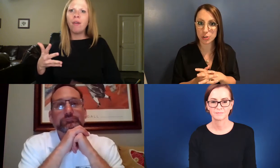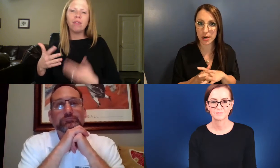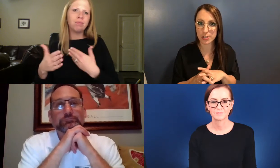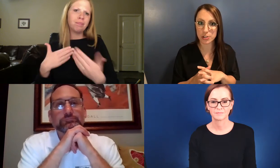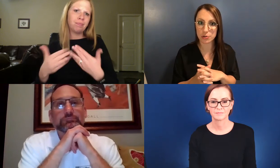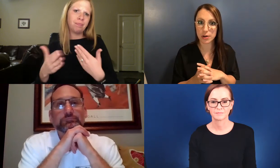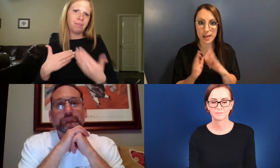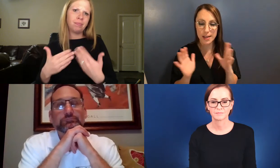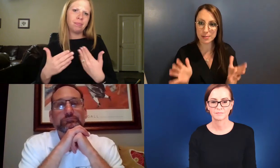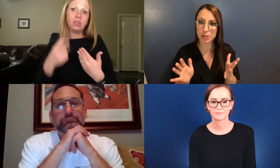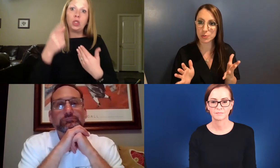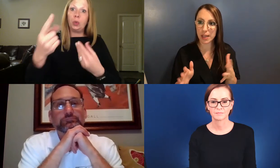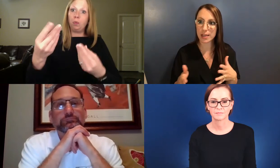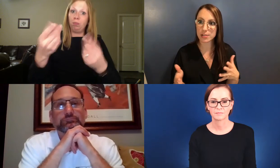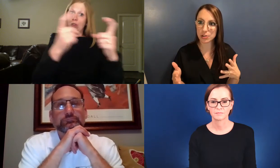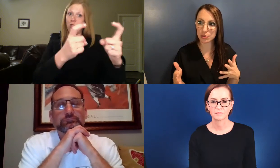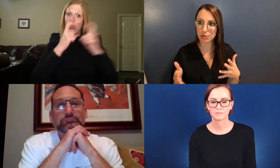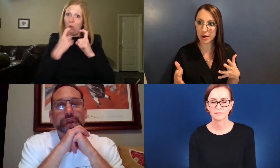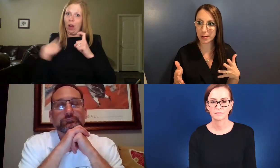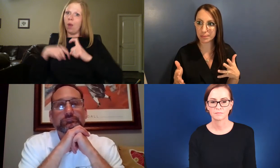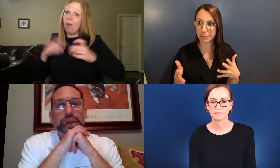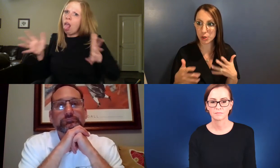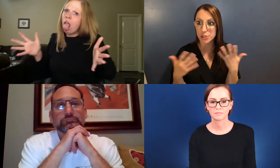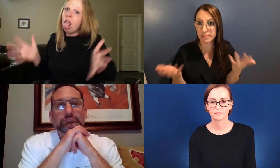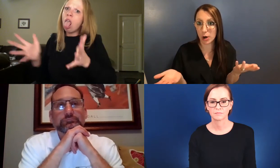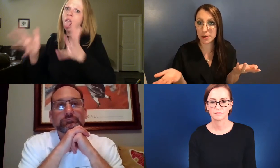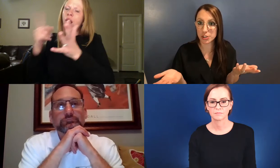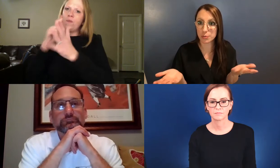We tried to do as much as we can to push our mission,